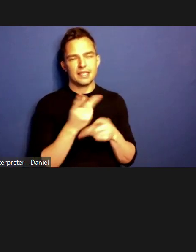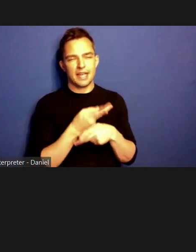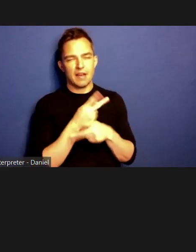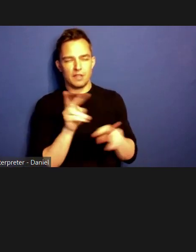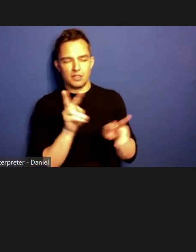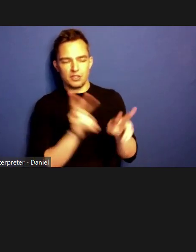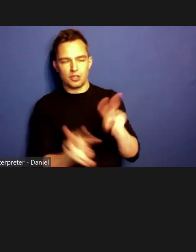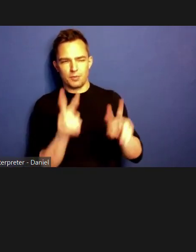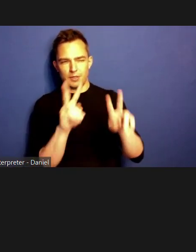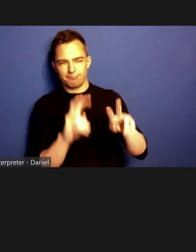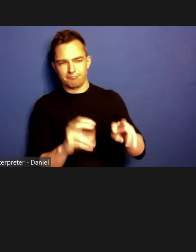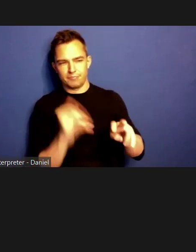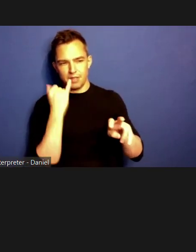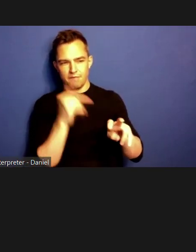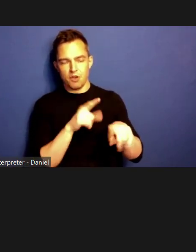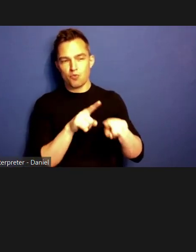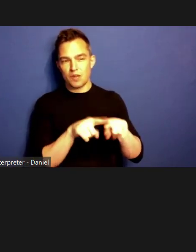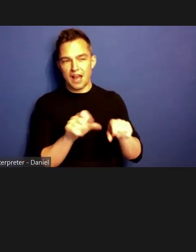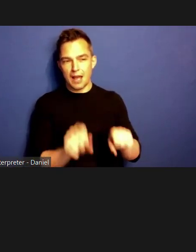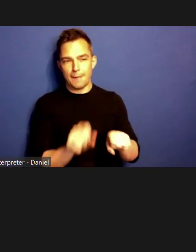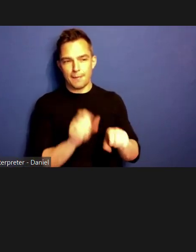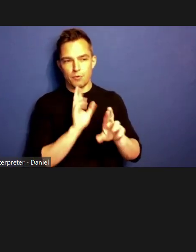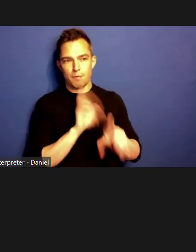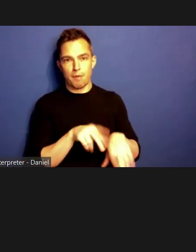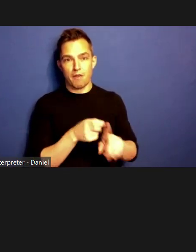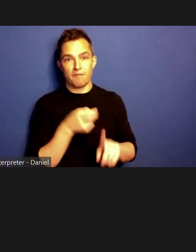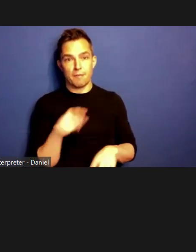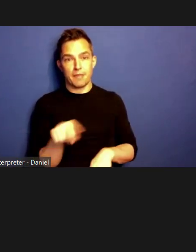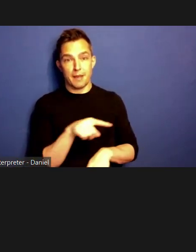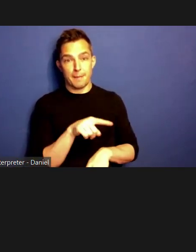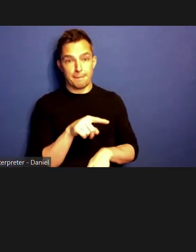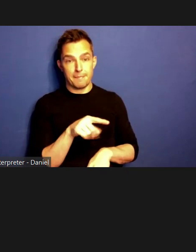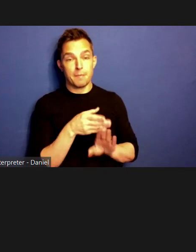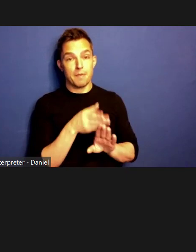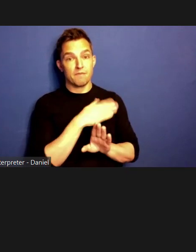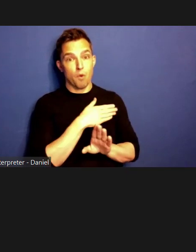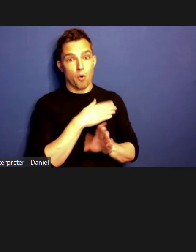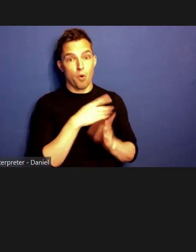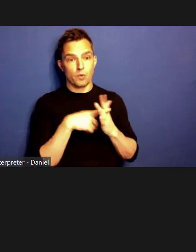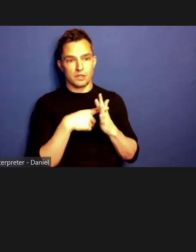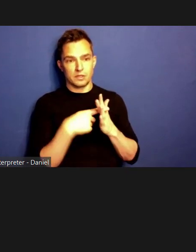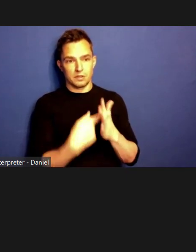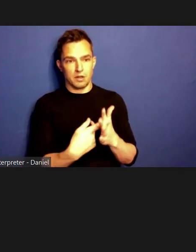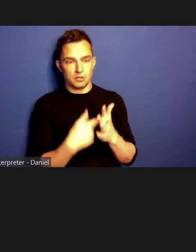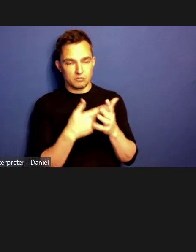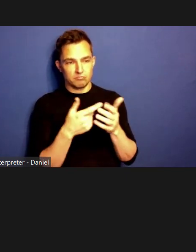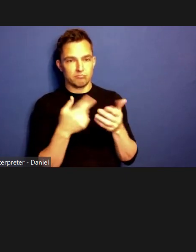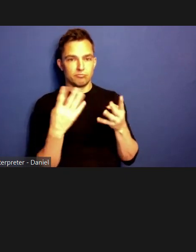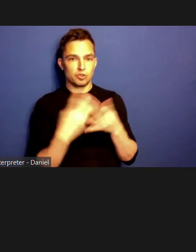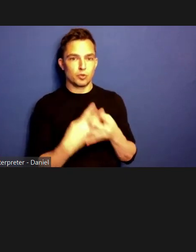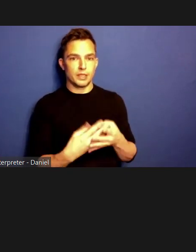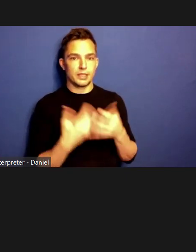them before even attempting to screen. Dr. Foust: Yeah, and then the other difference between Pure Tone and